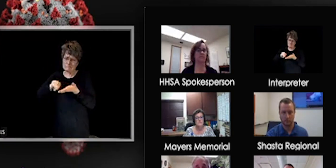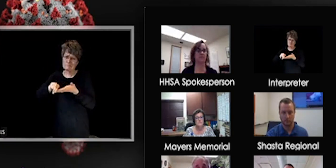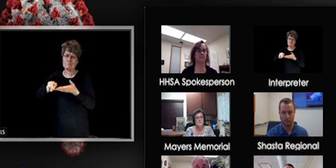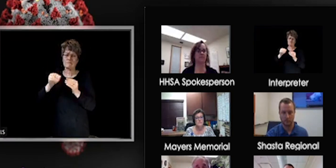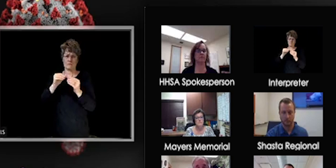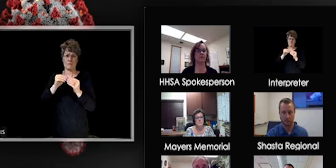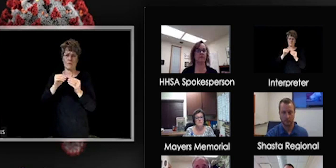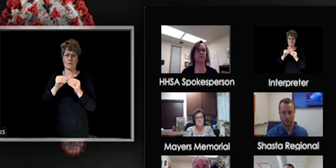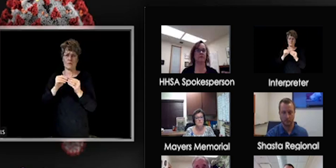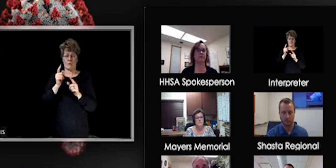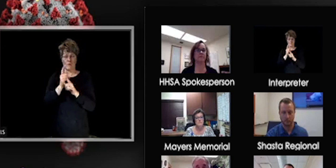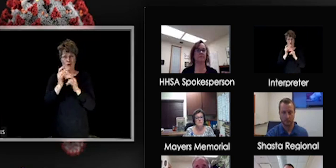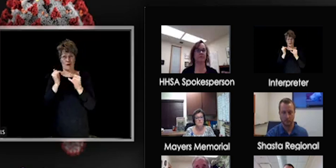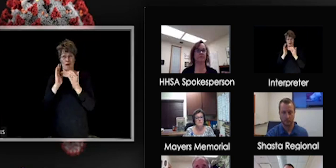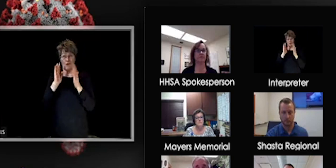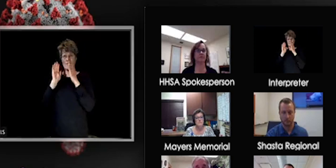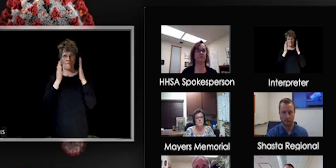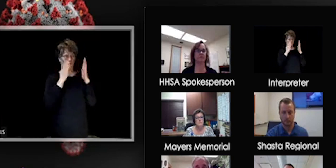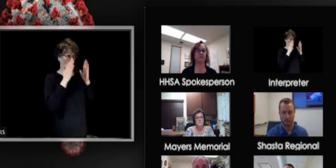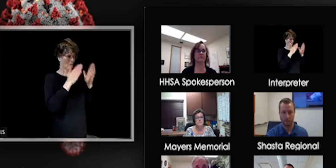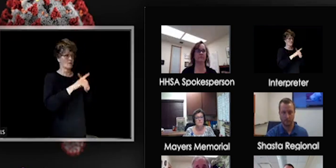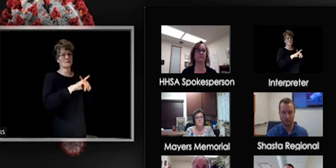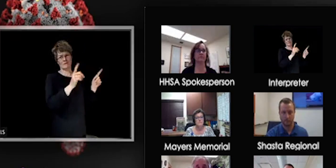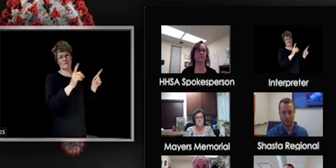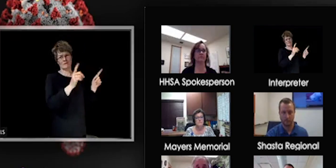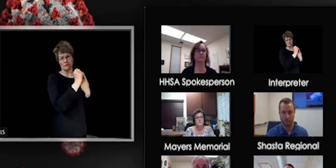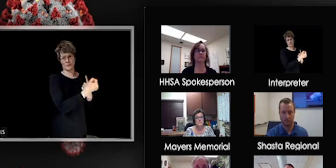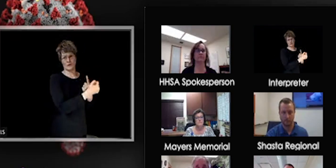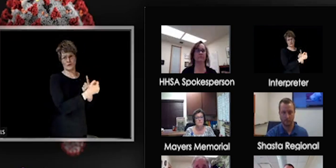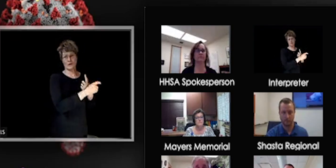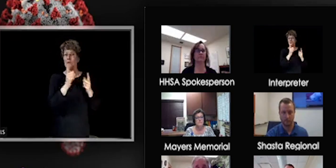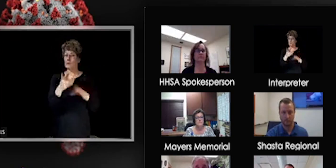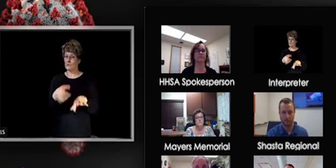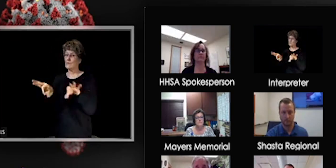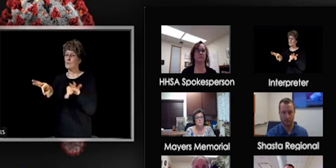on other things primarily, but that is a very important area that we have been concerned